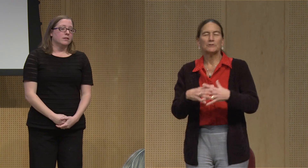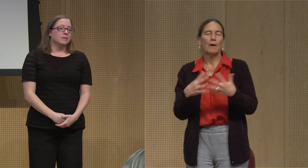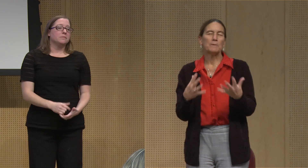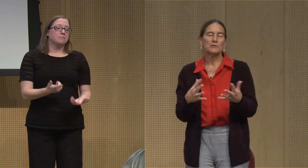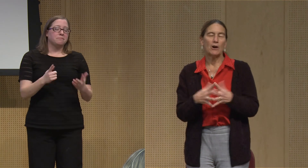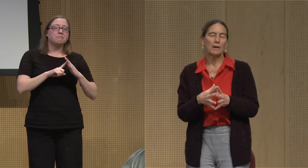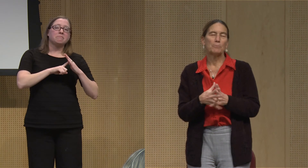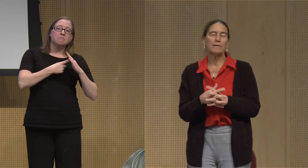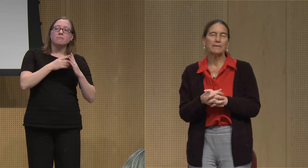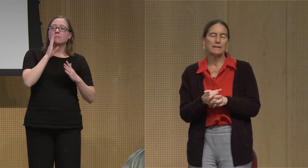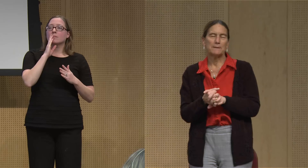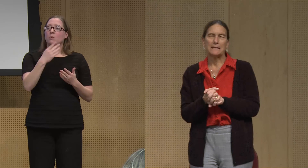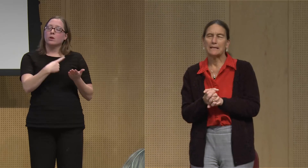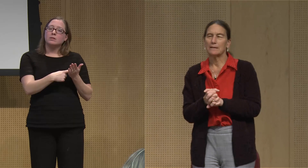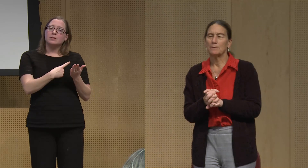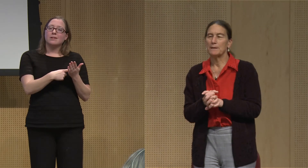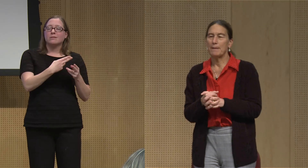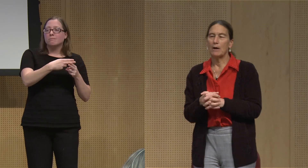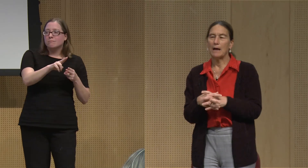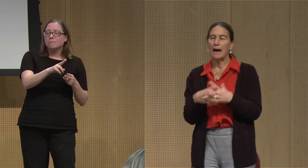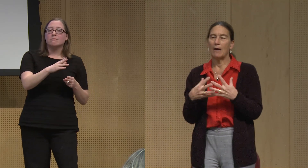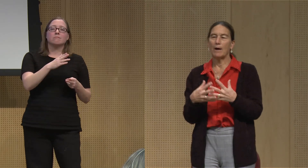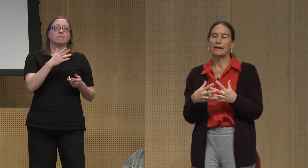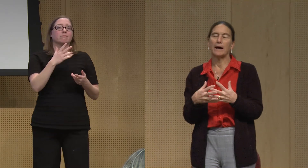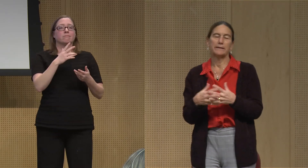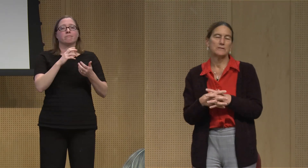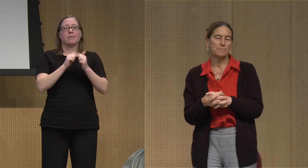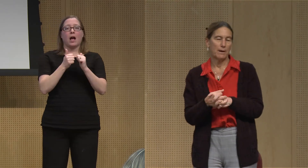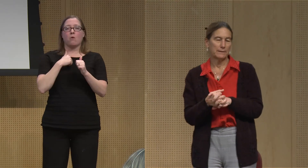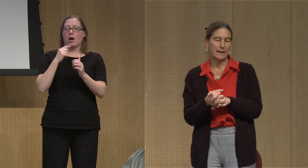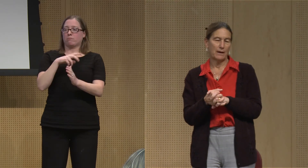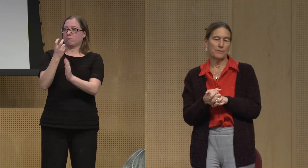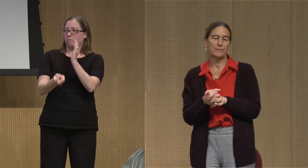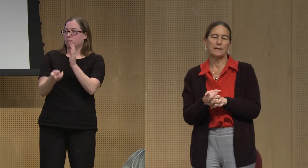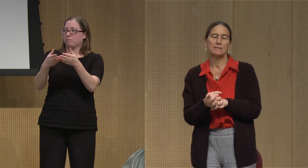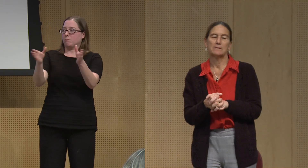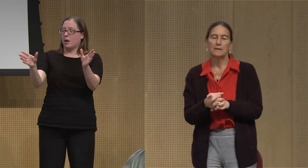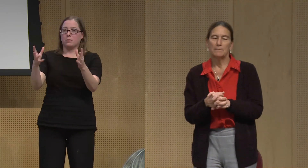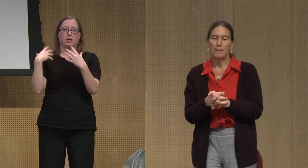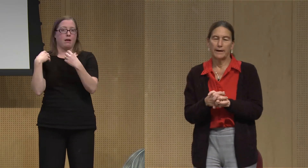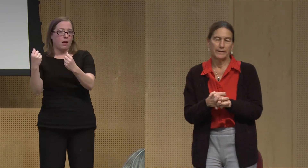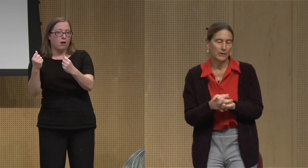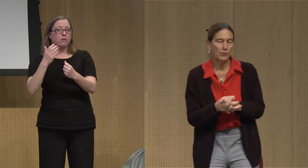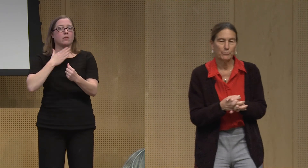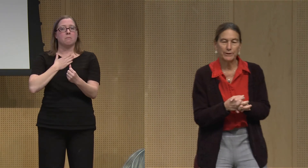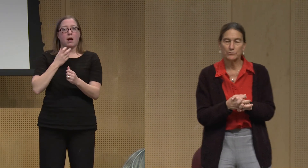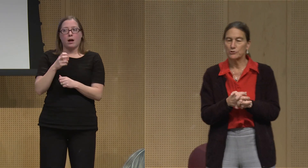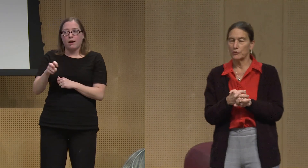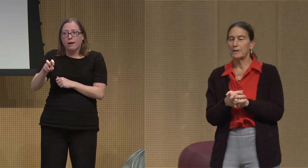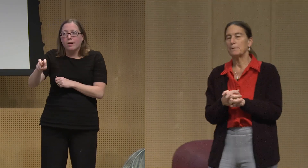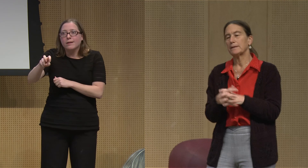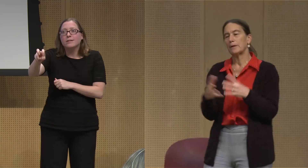SO I'M GONNA TALK BRIEFLY IN THE BEGINNING A LITTLE BIT ABOUT HOW I GOT INTO PUBLIC HEALTH AND MY, UH, CAREER JOURNEY, BUT THEN I WANT